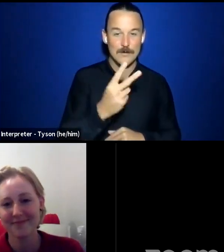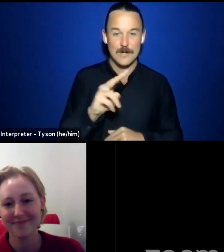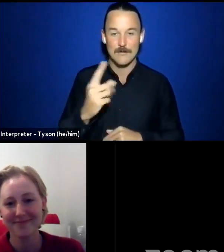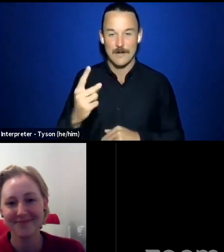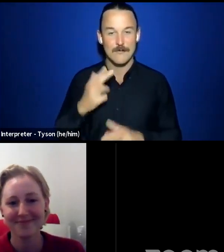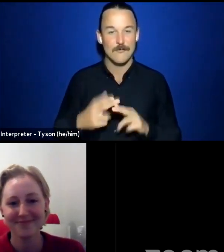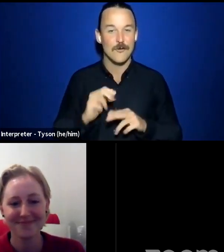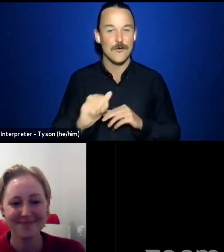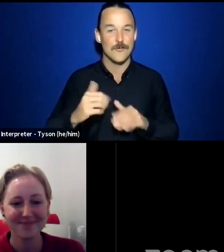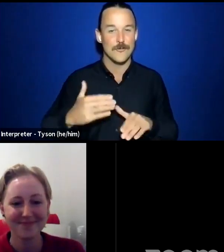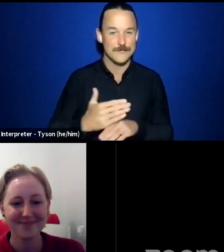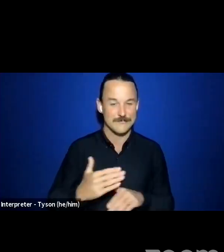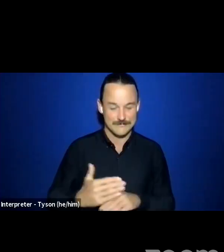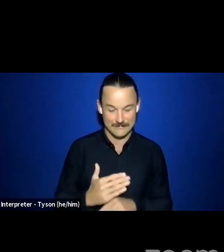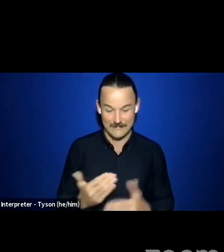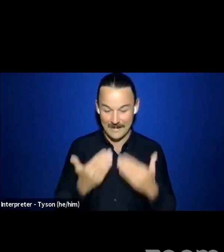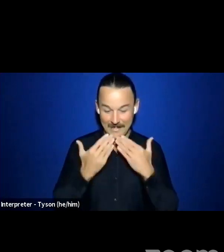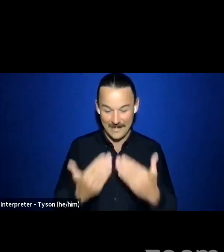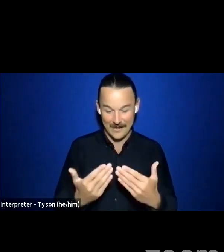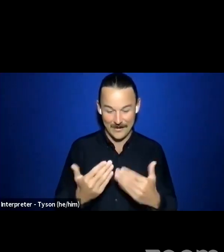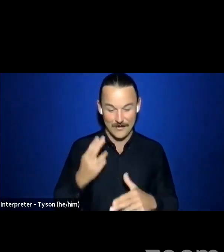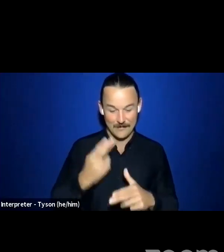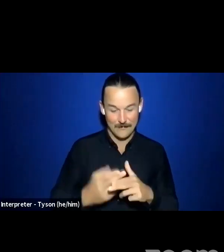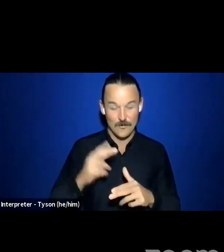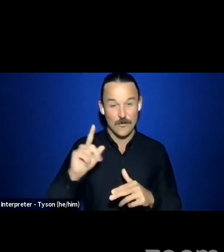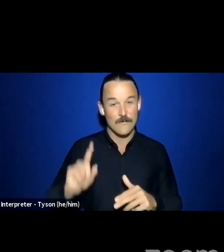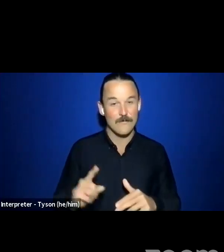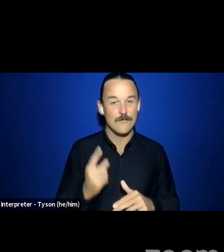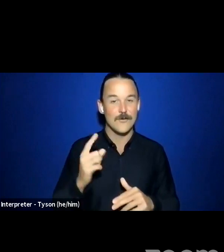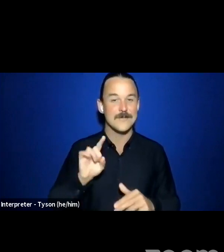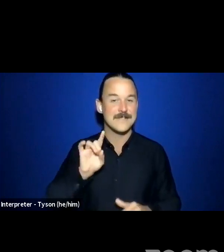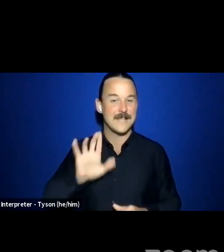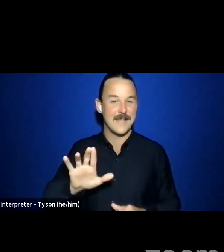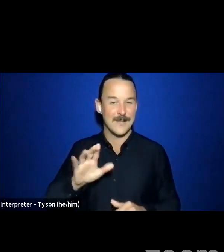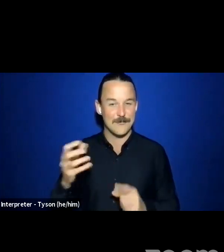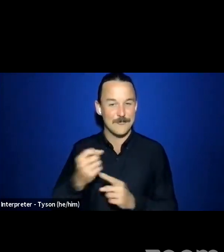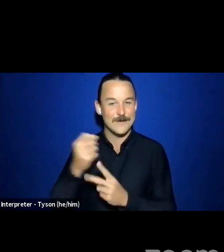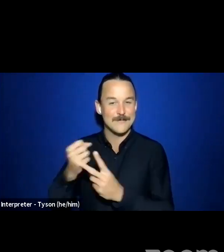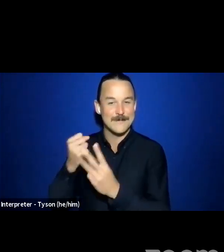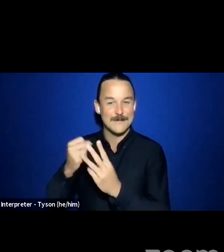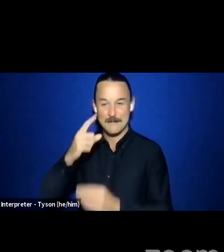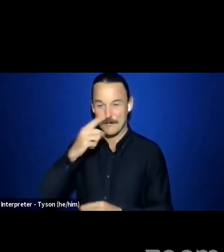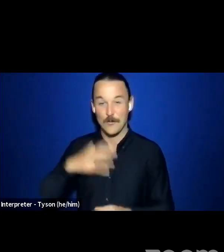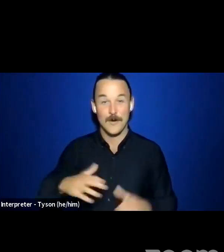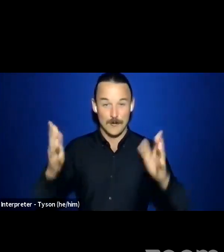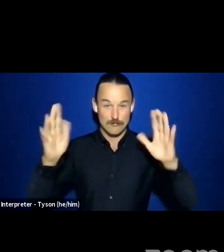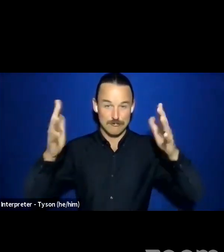2021 for this work. Thank you so much to our first 10 you so much to our first 10 winners if. we could we could have a round of